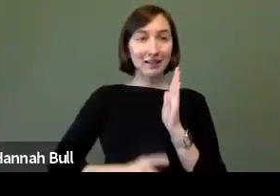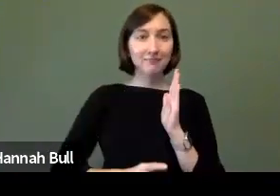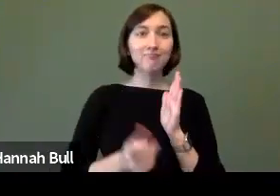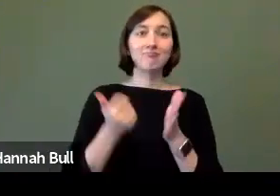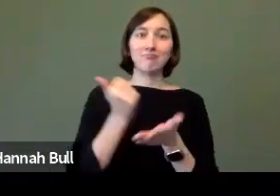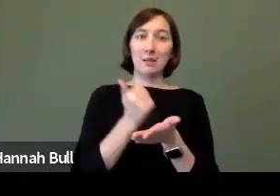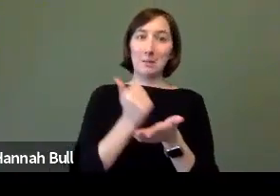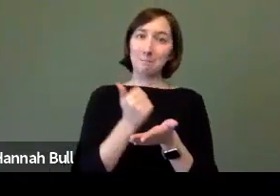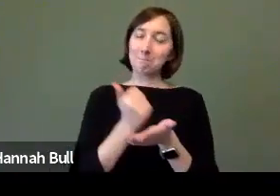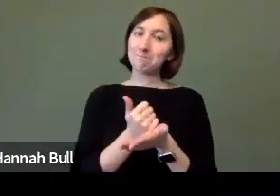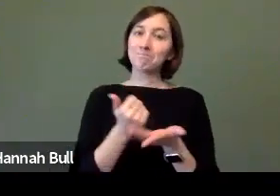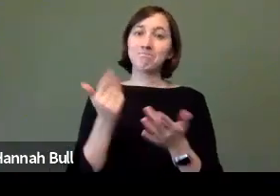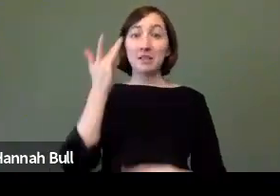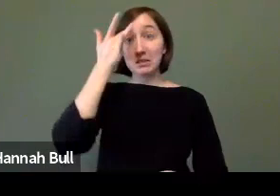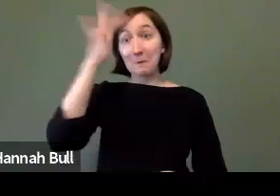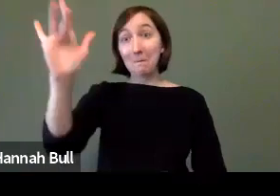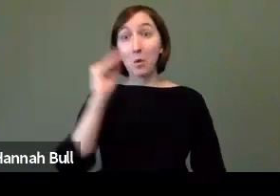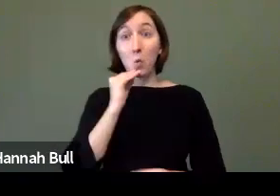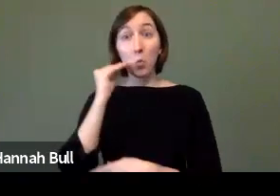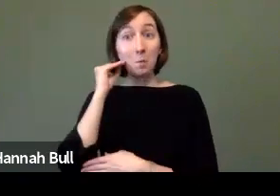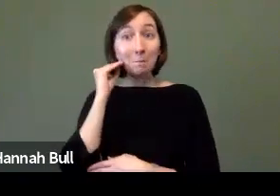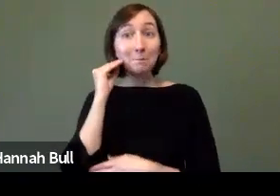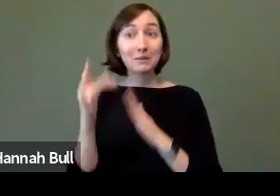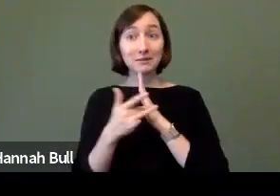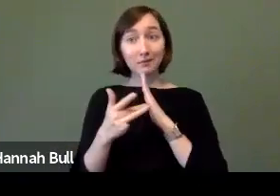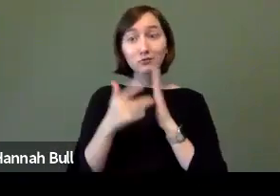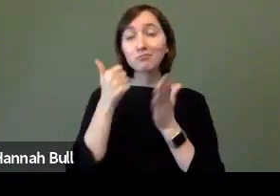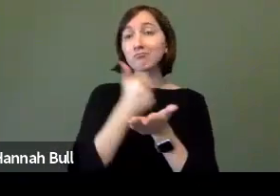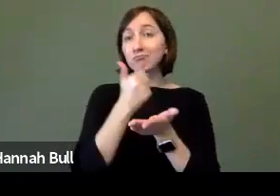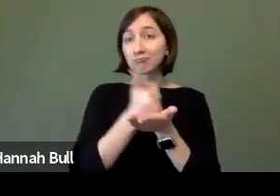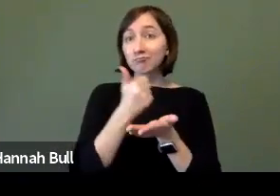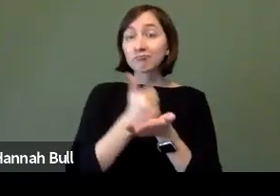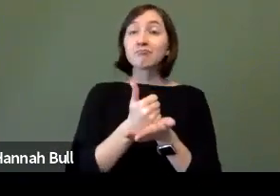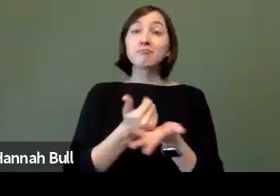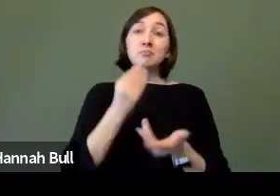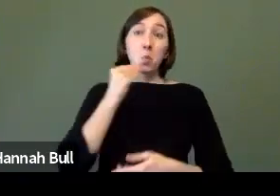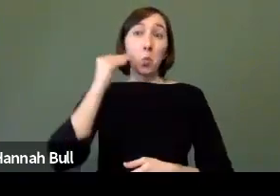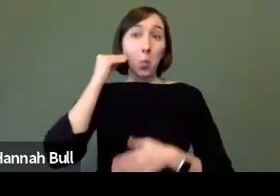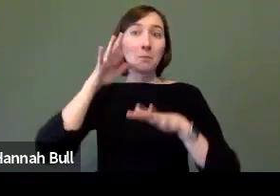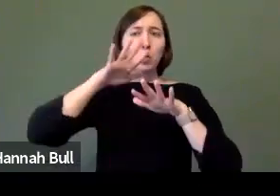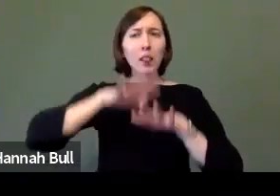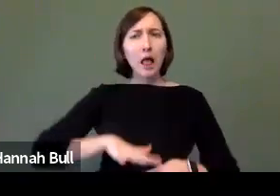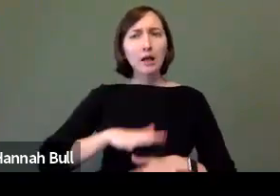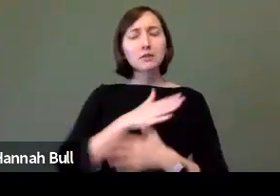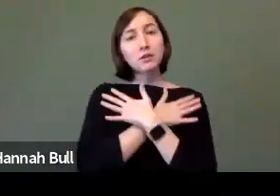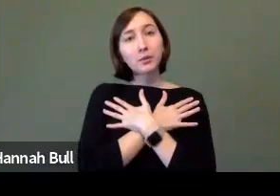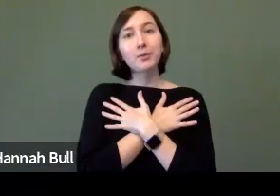Smart home technology can help make a relaxing environment. We have an image of a room